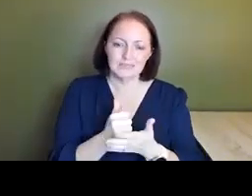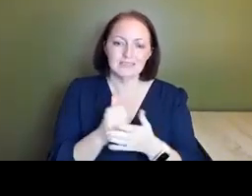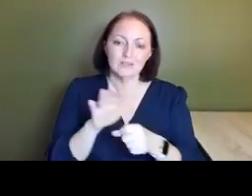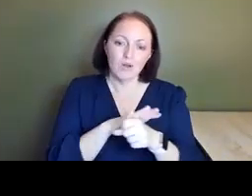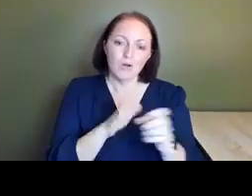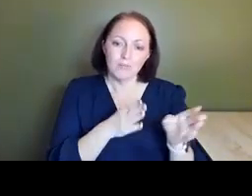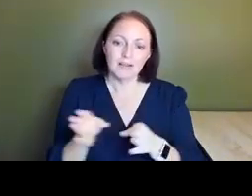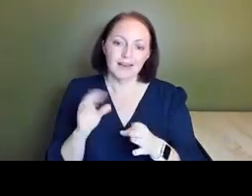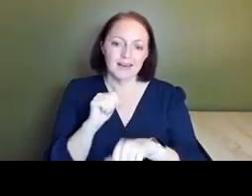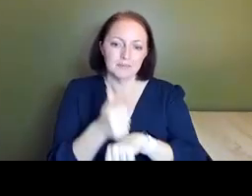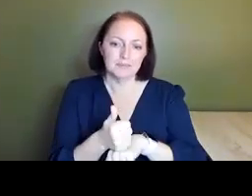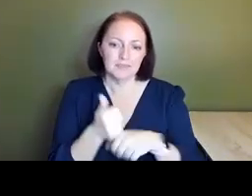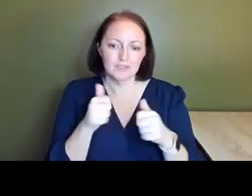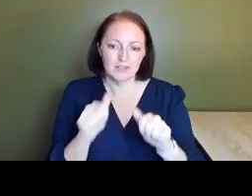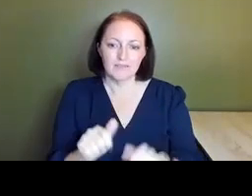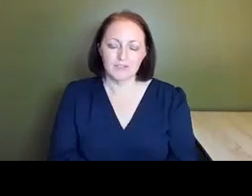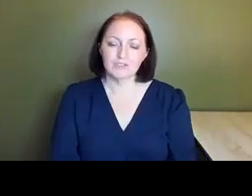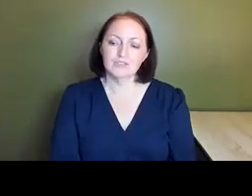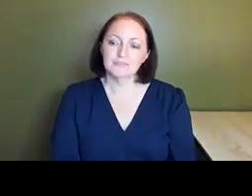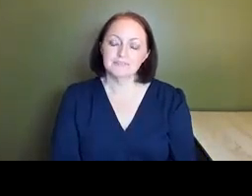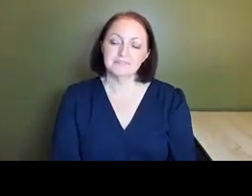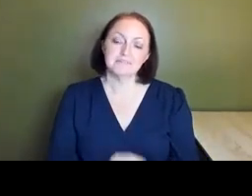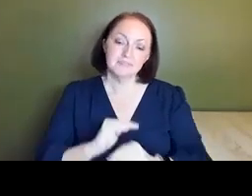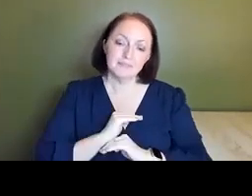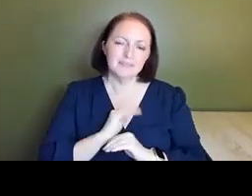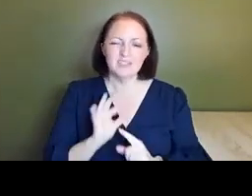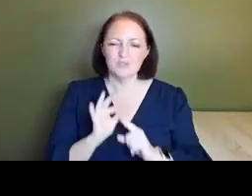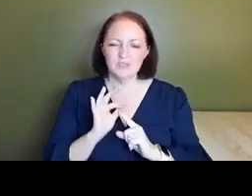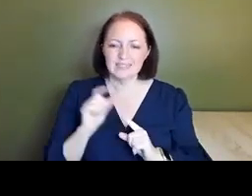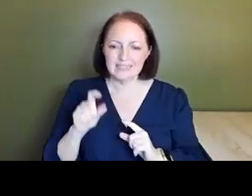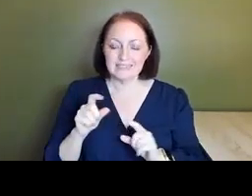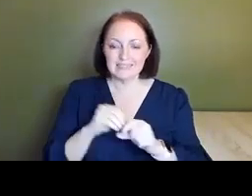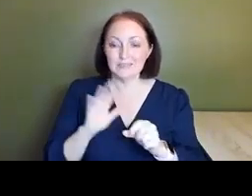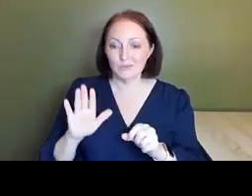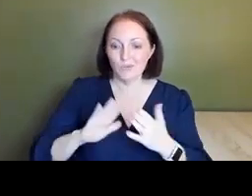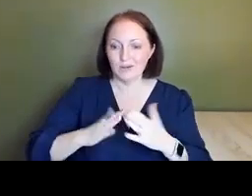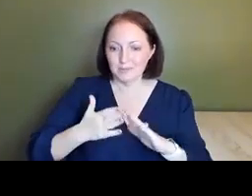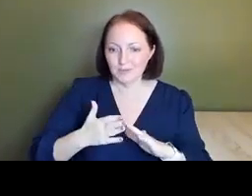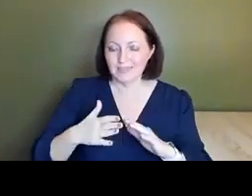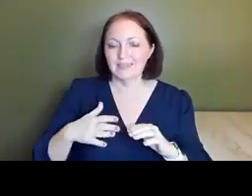and implementation efforts. To meet your unique needs in your community while uplifting that